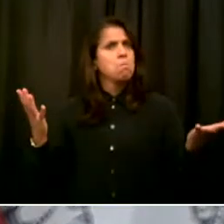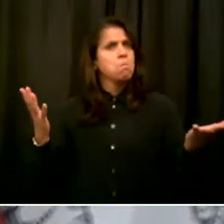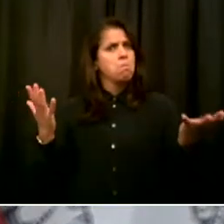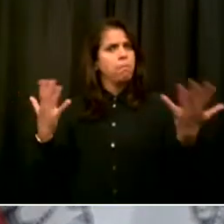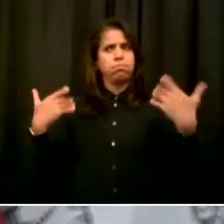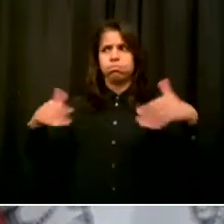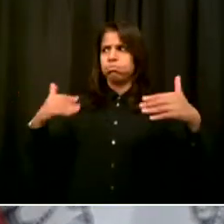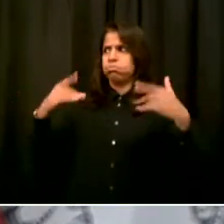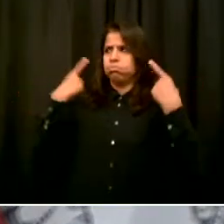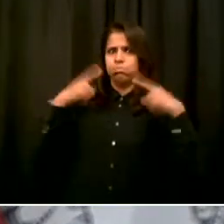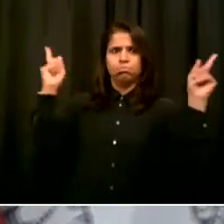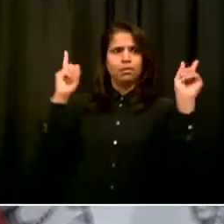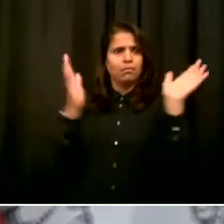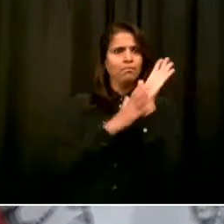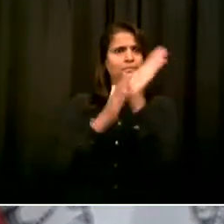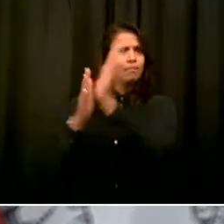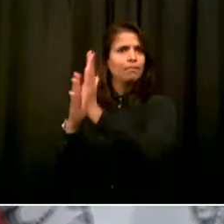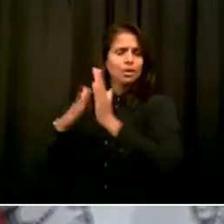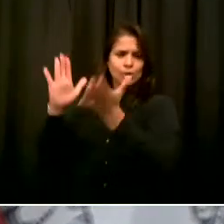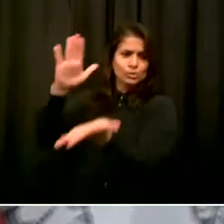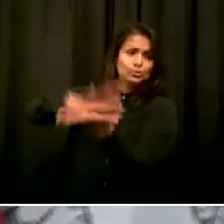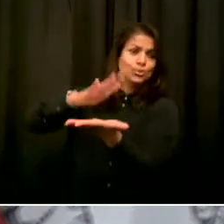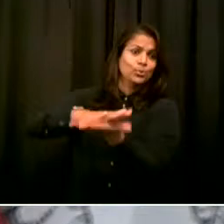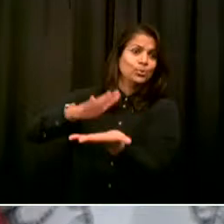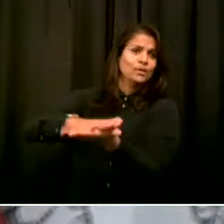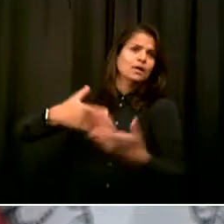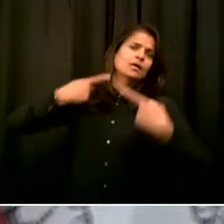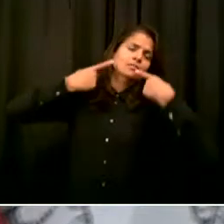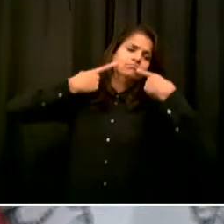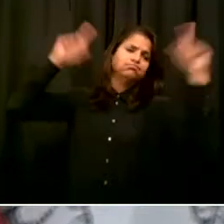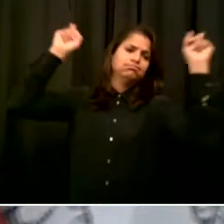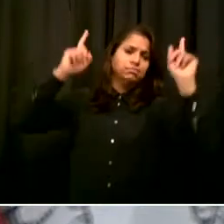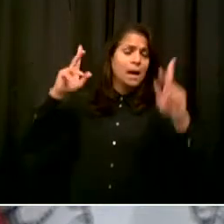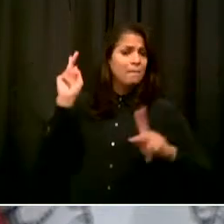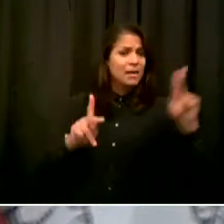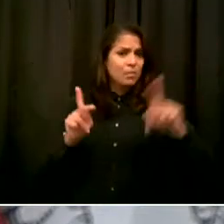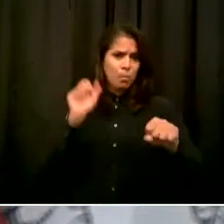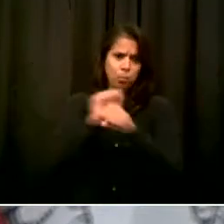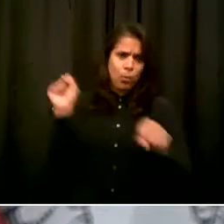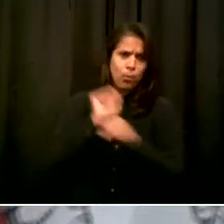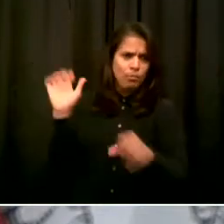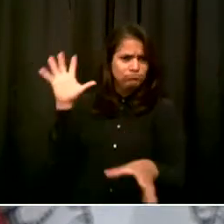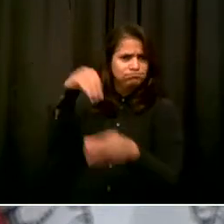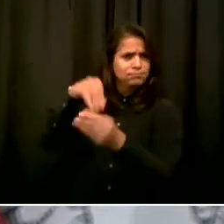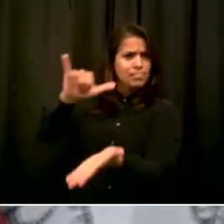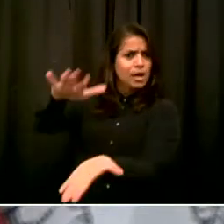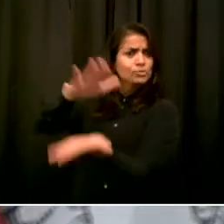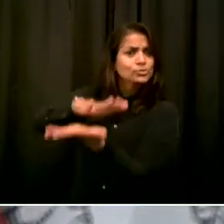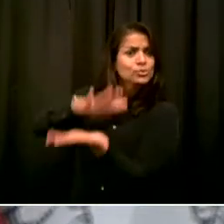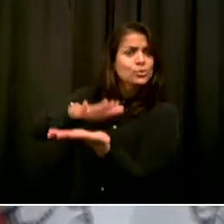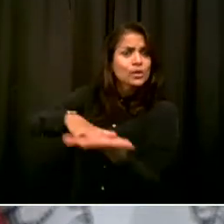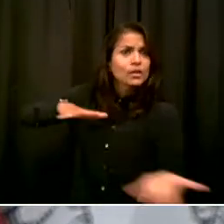TO FIGHT BACK THIS DISEASE AND WE WERE ABLE TO OPEN N UP OUR SSHOCOLS AND THTHY EHHE AVBEEN